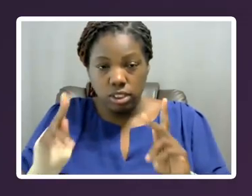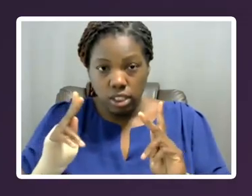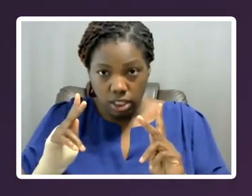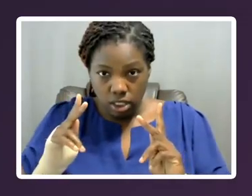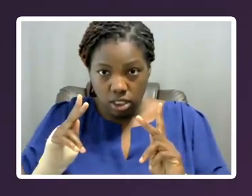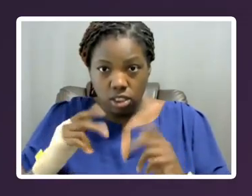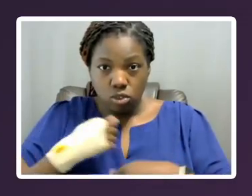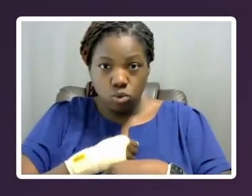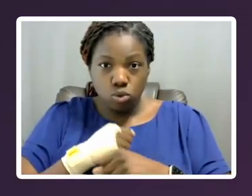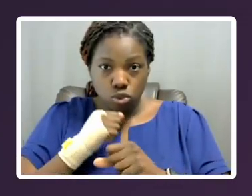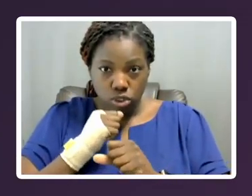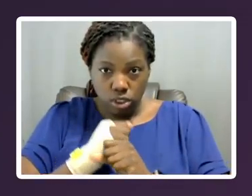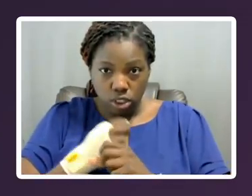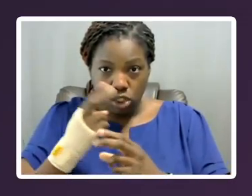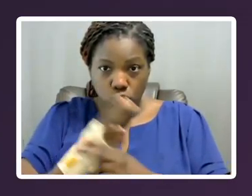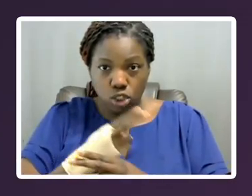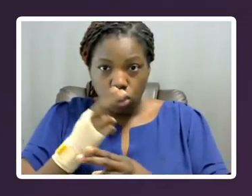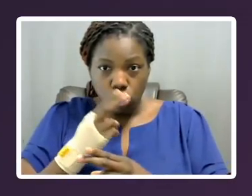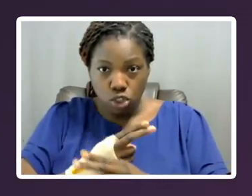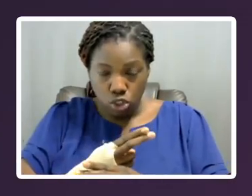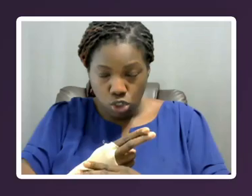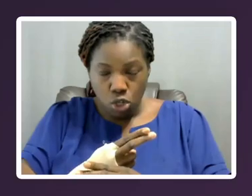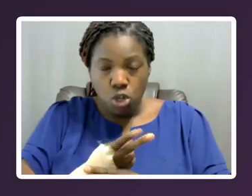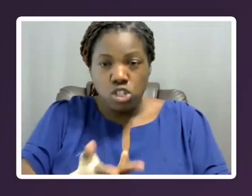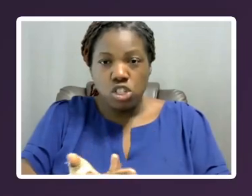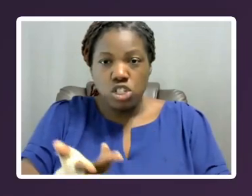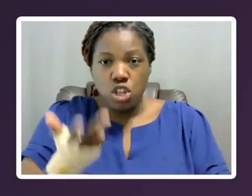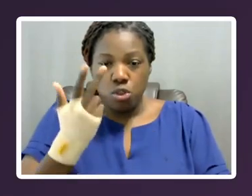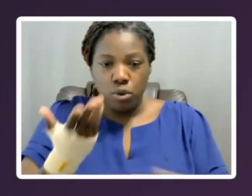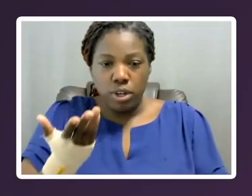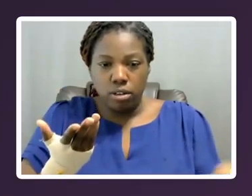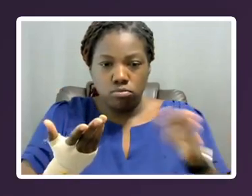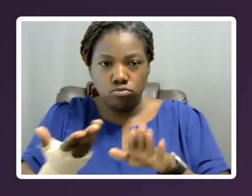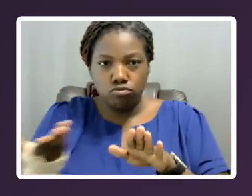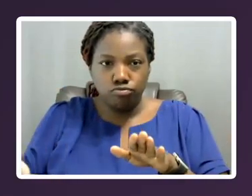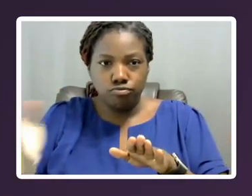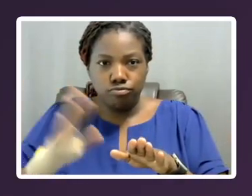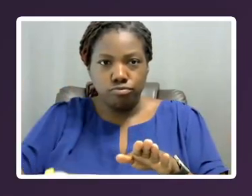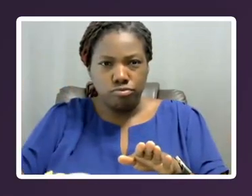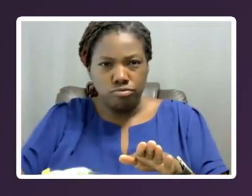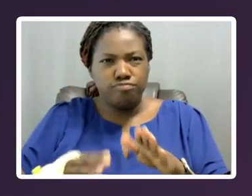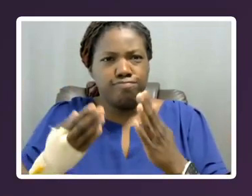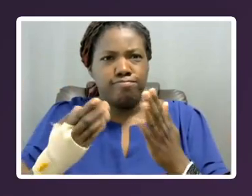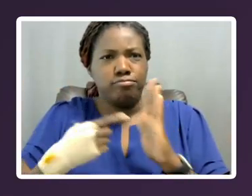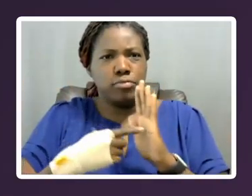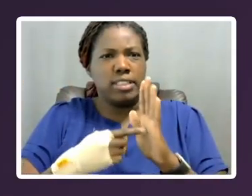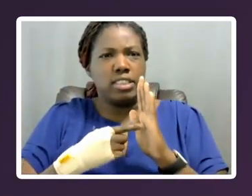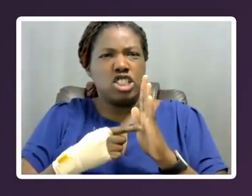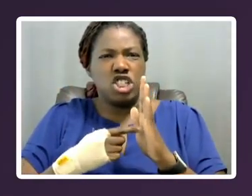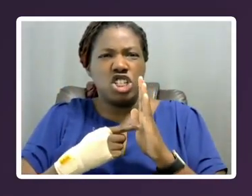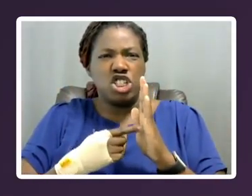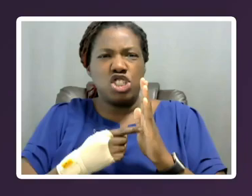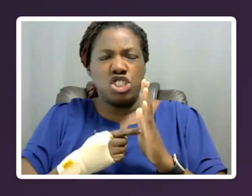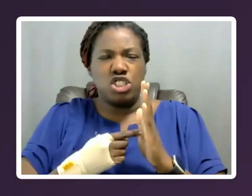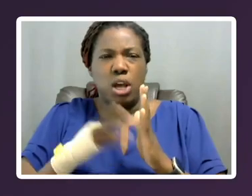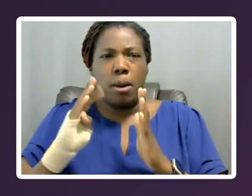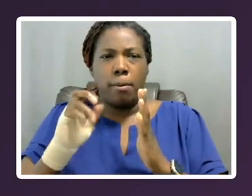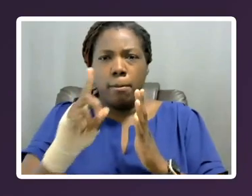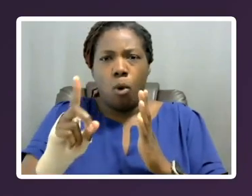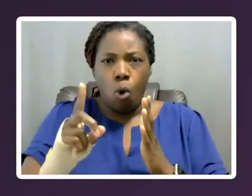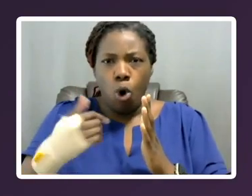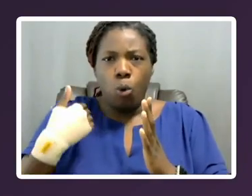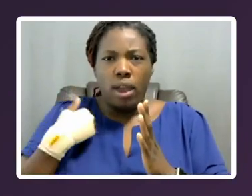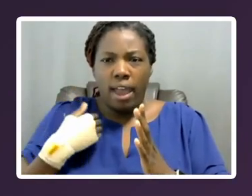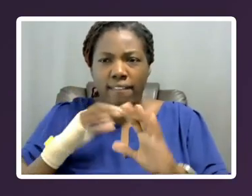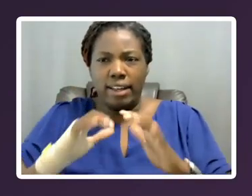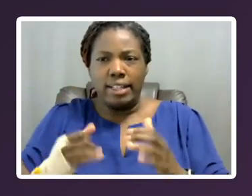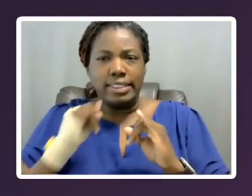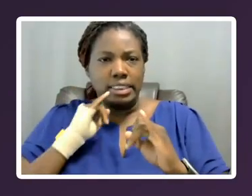the trifold science fair boards and we also had an in-class interview session where we allowed them